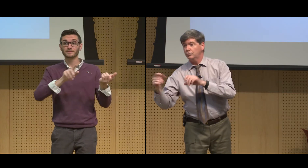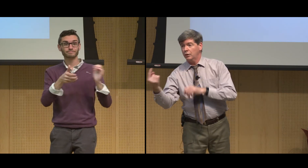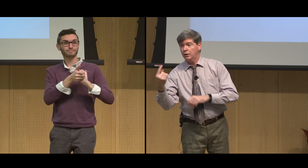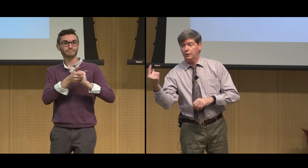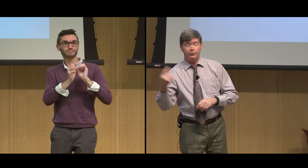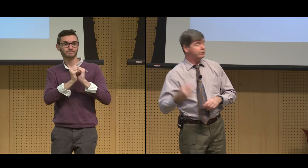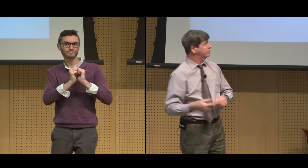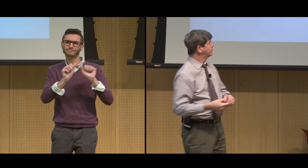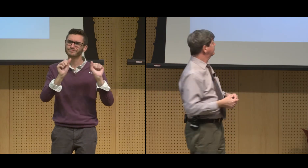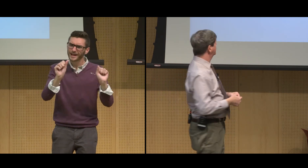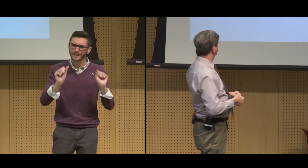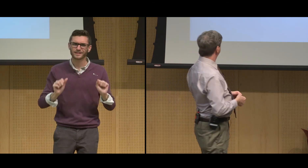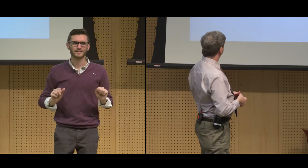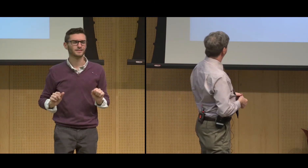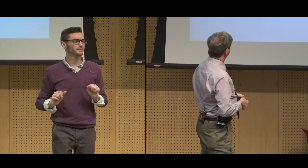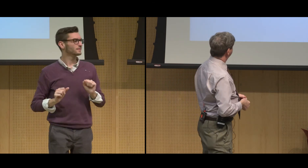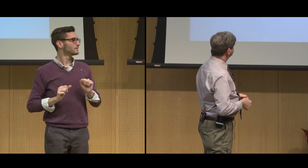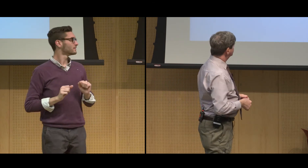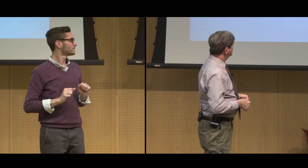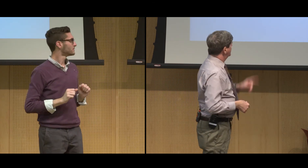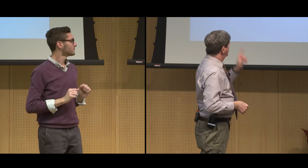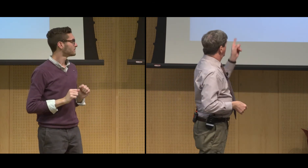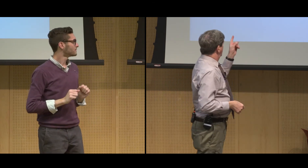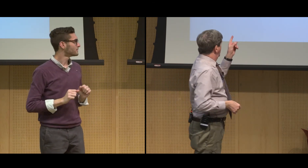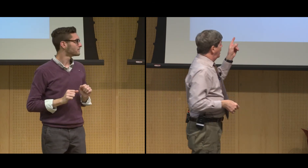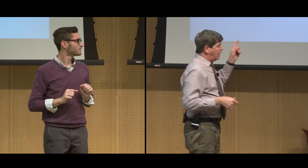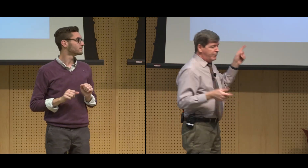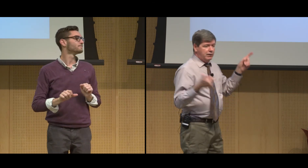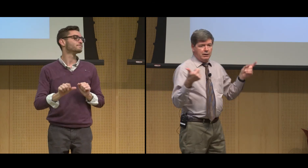couldn't do alone.